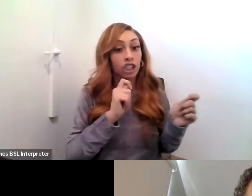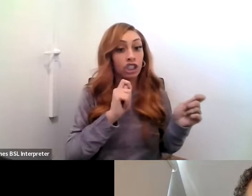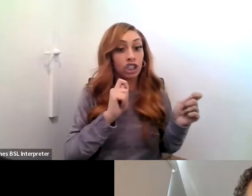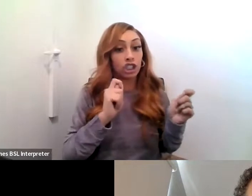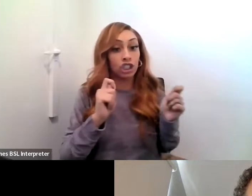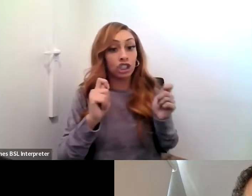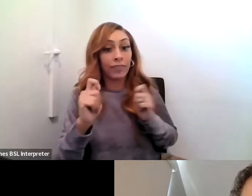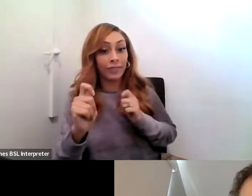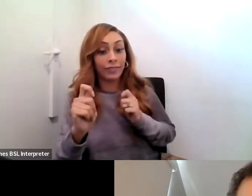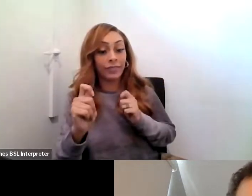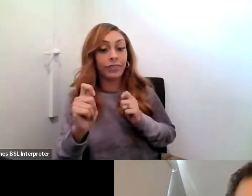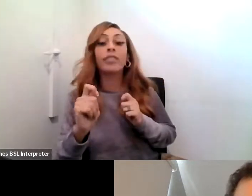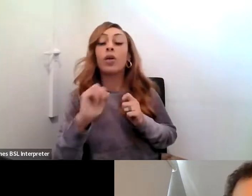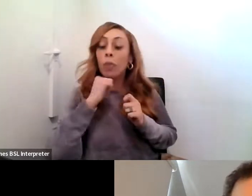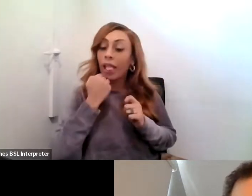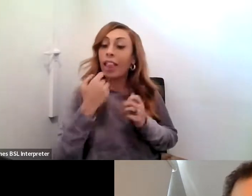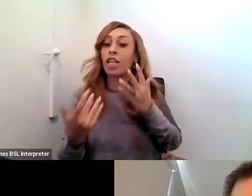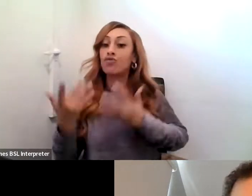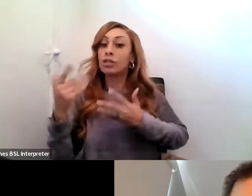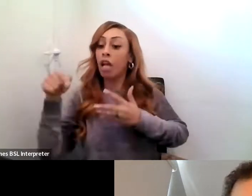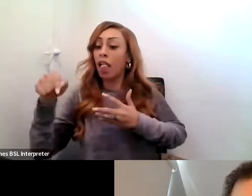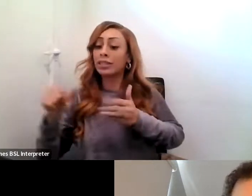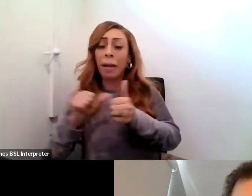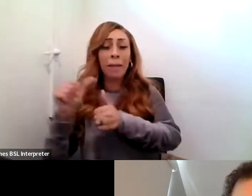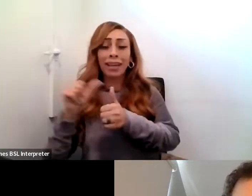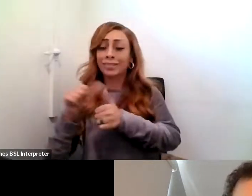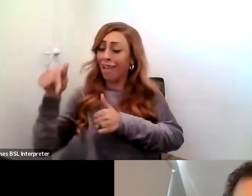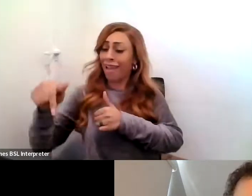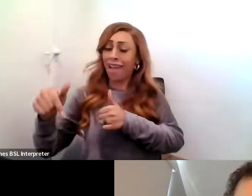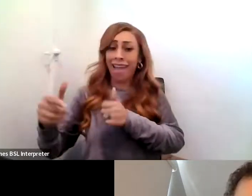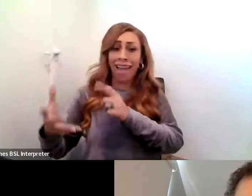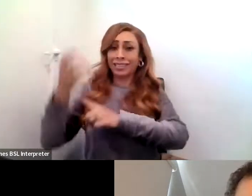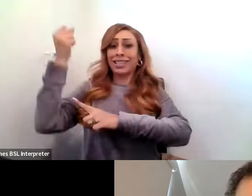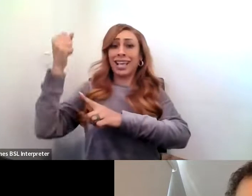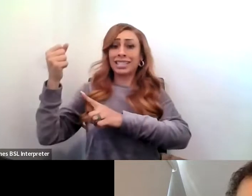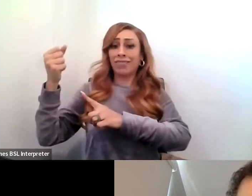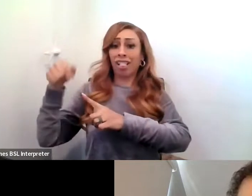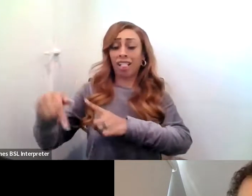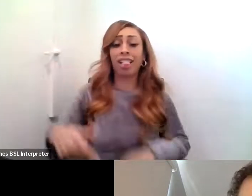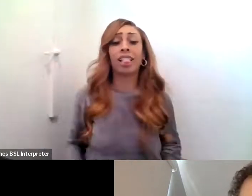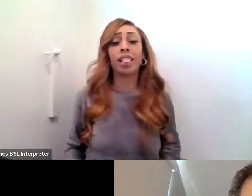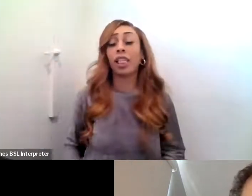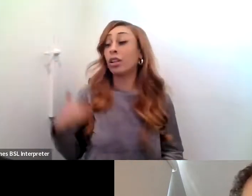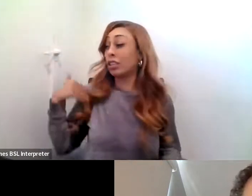will result in a far better, far more accessible outcome. We've all learned so much over the past two years